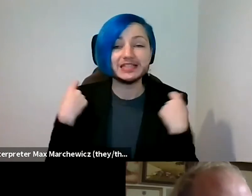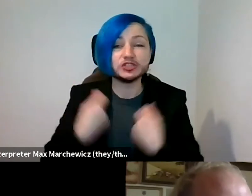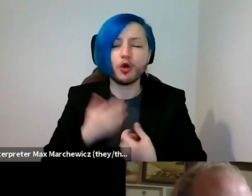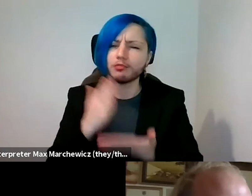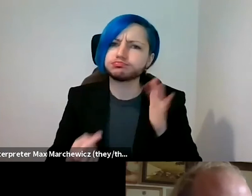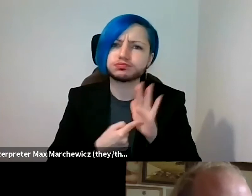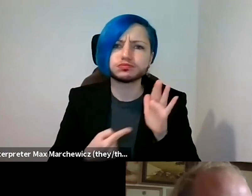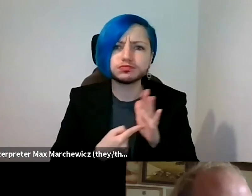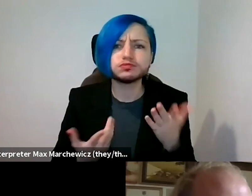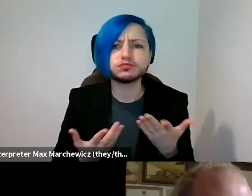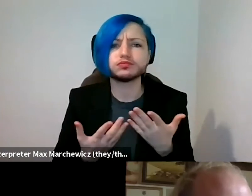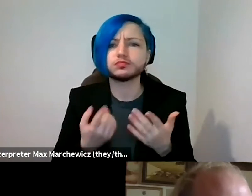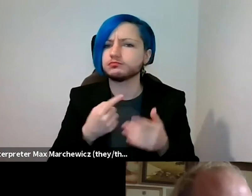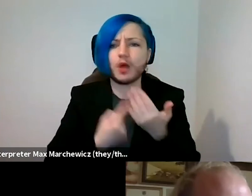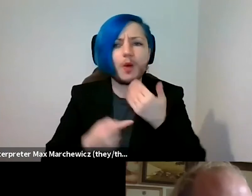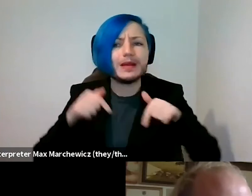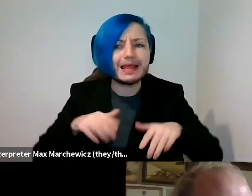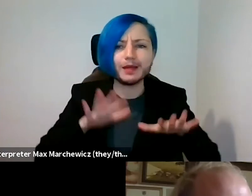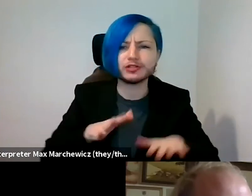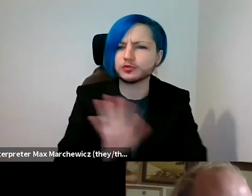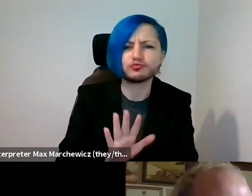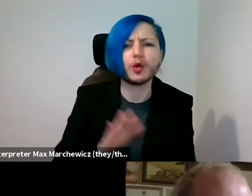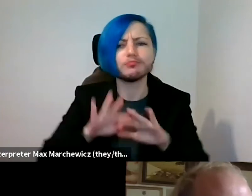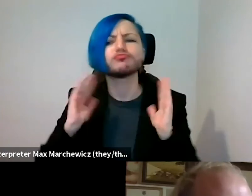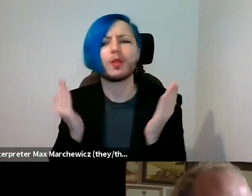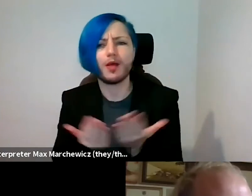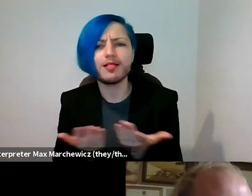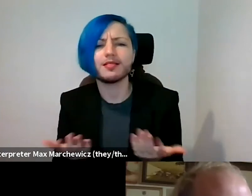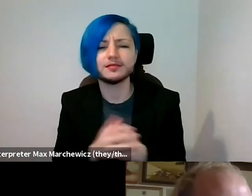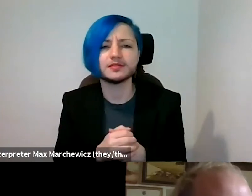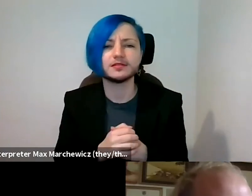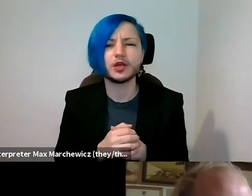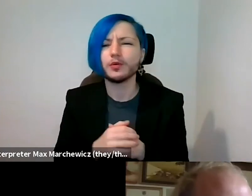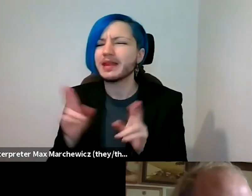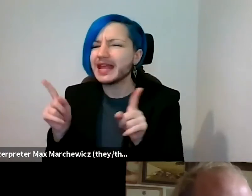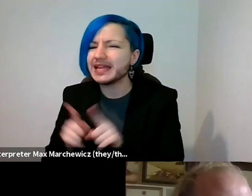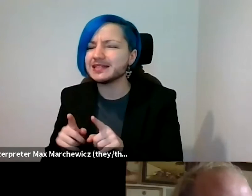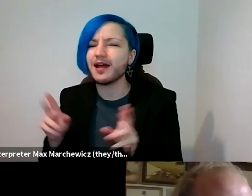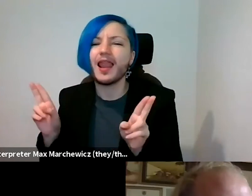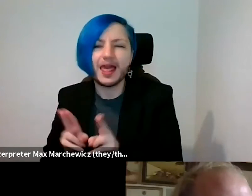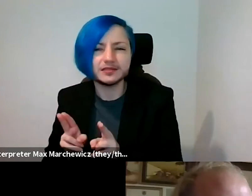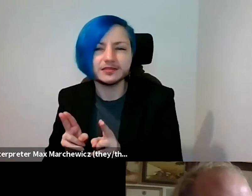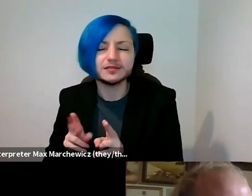not just in Britain, but all over the world, really, less so in India, but definitely all over the world, the rest of the world.